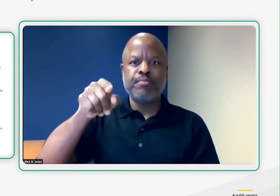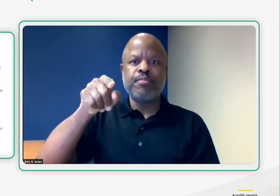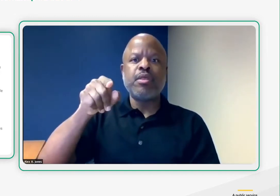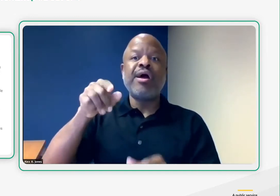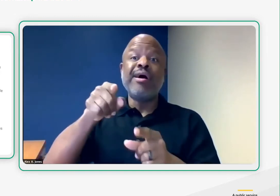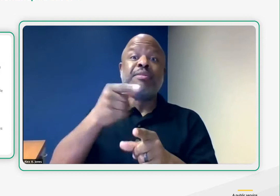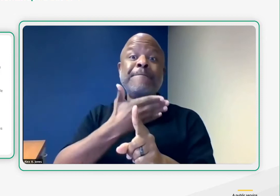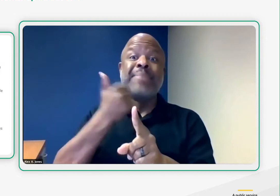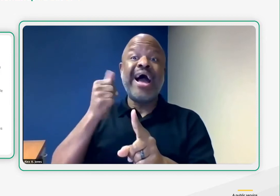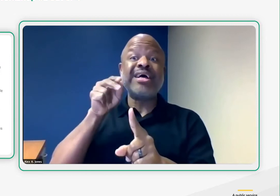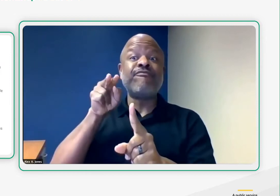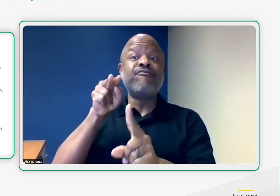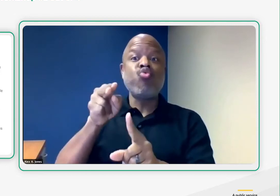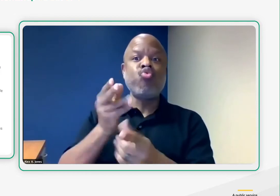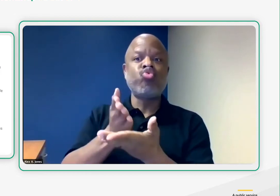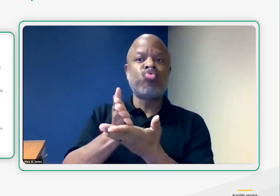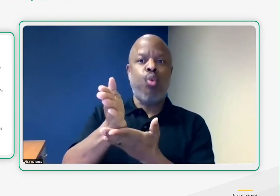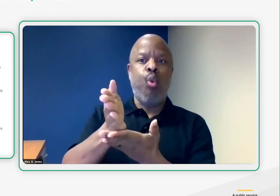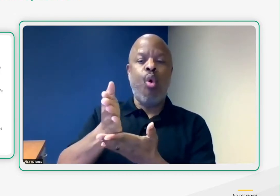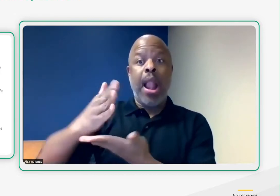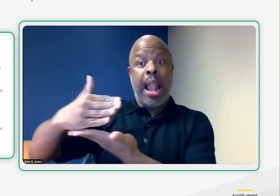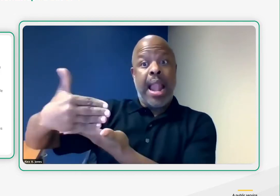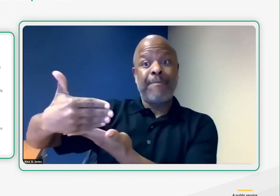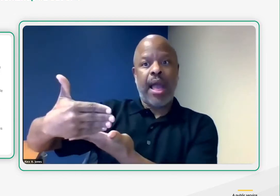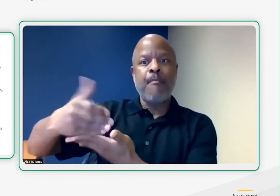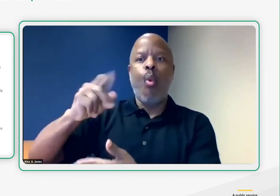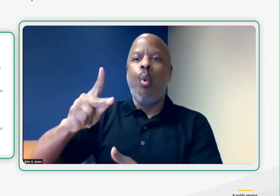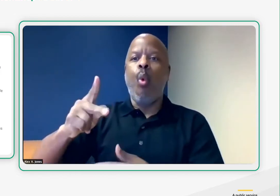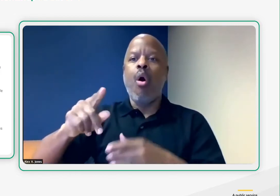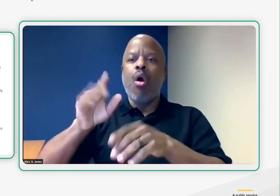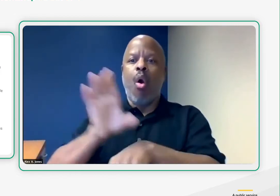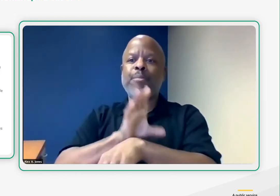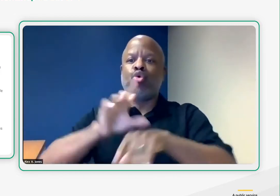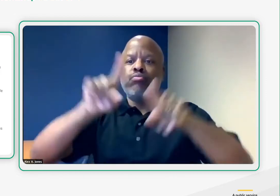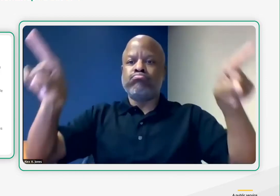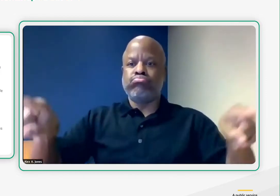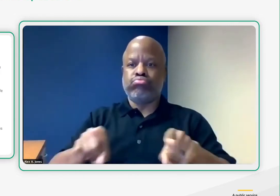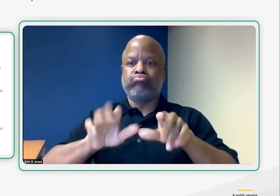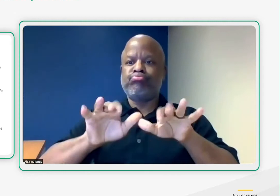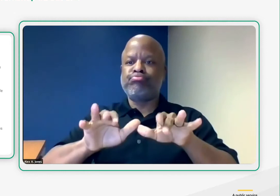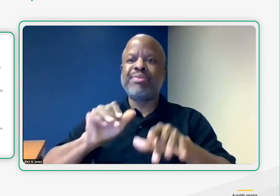So, it is best viewed on a computer or a laptop with a full monitor.